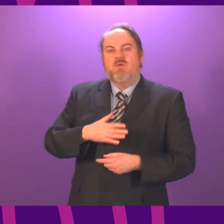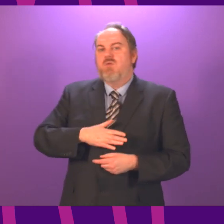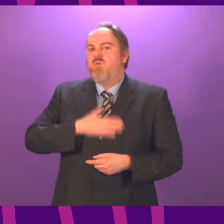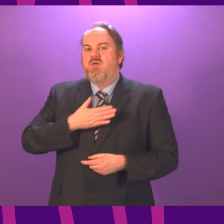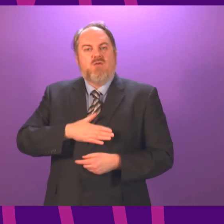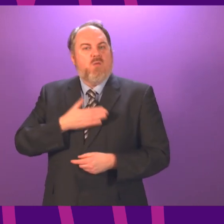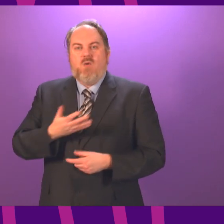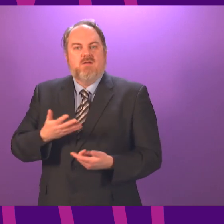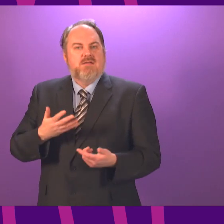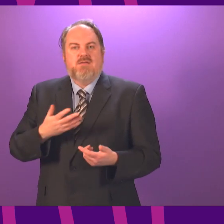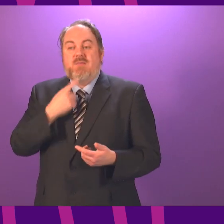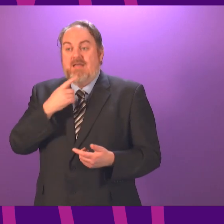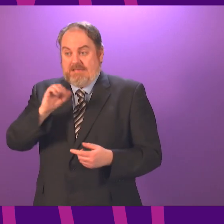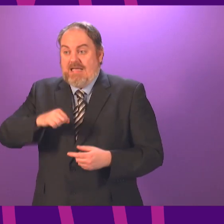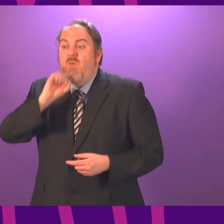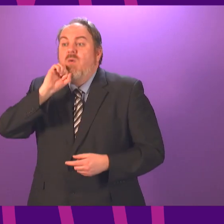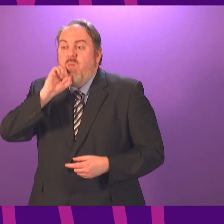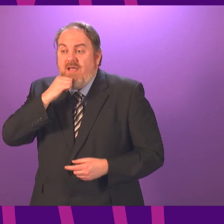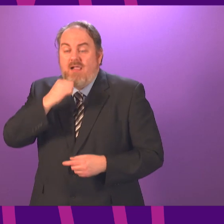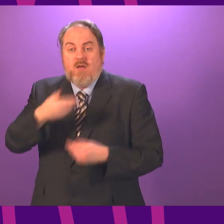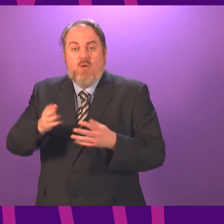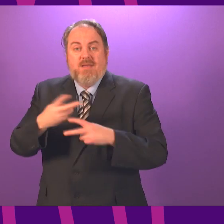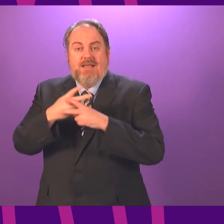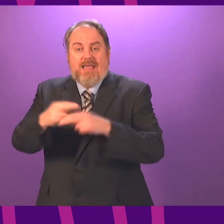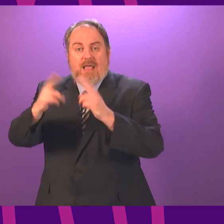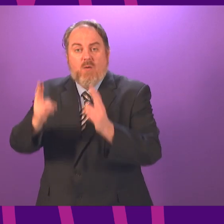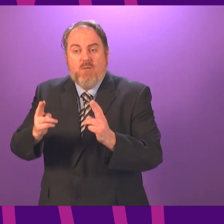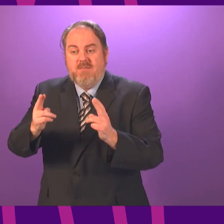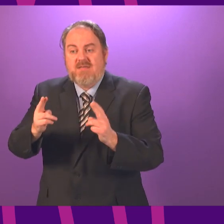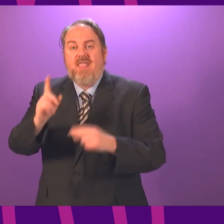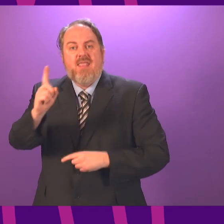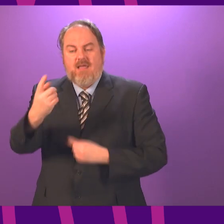on care homes. What we are saying very clearly just now on care homes—it also applies to